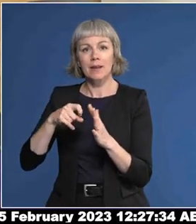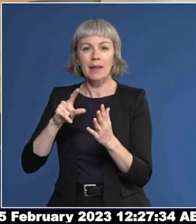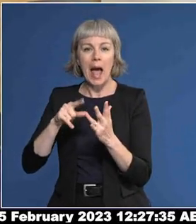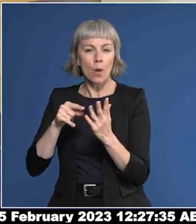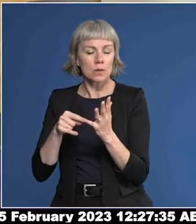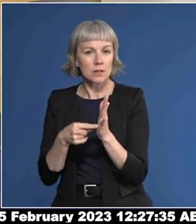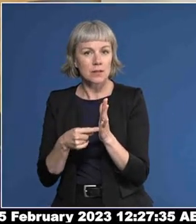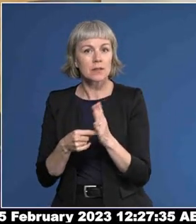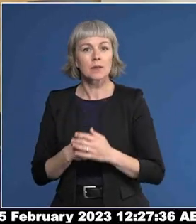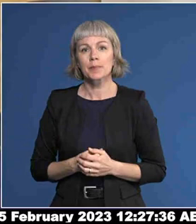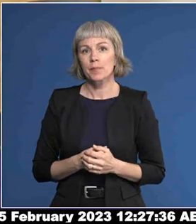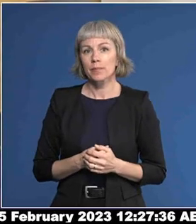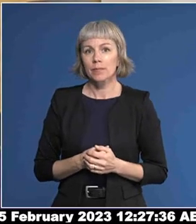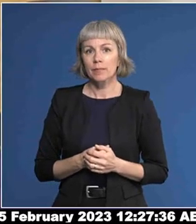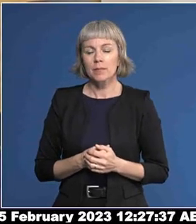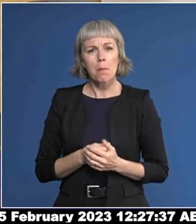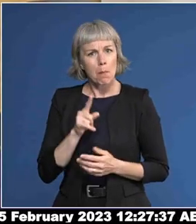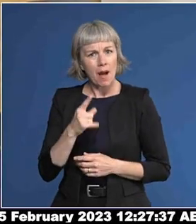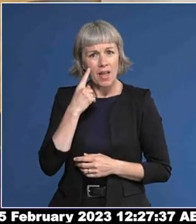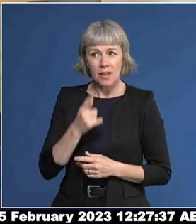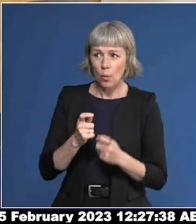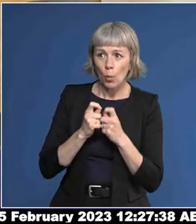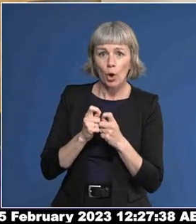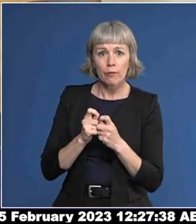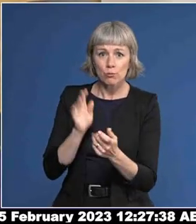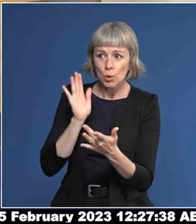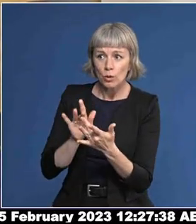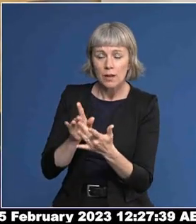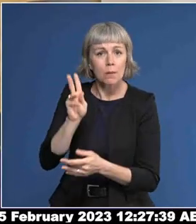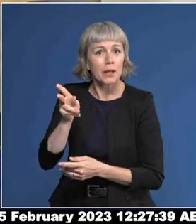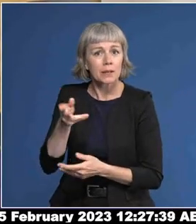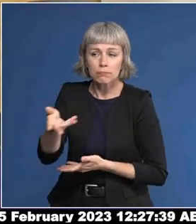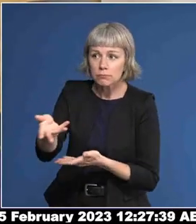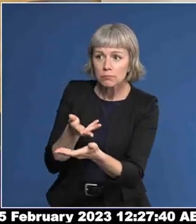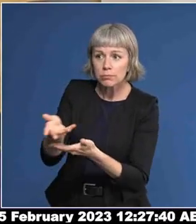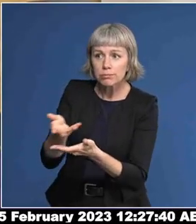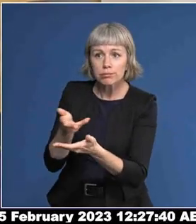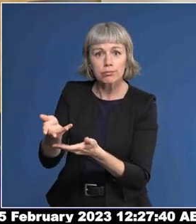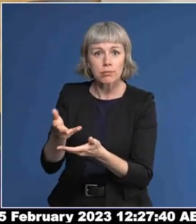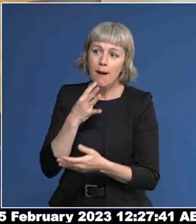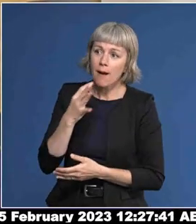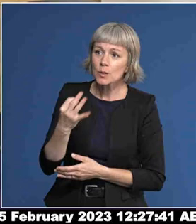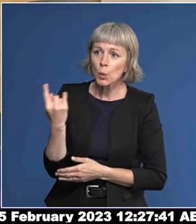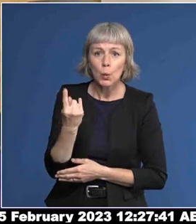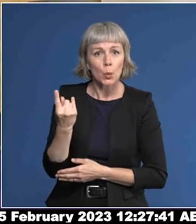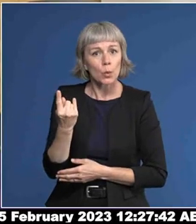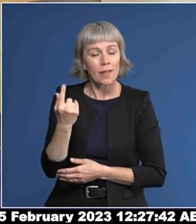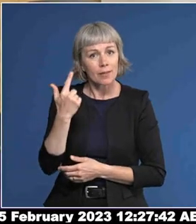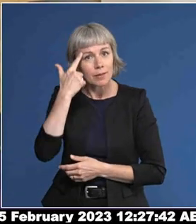an opportunity that we should follow up on, to actually have - to at least ask for that support and assistance in terms of having involvement.